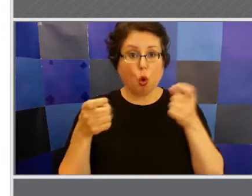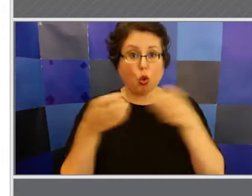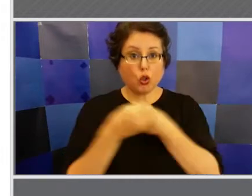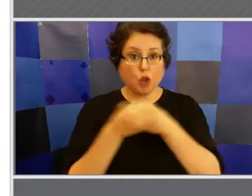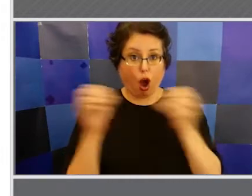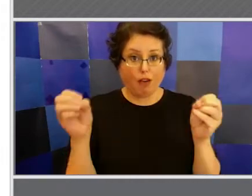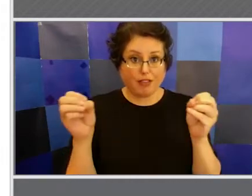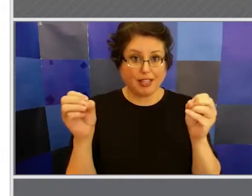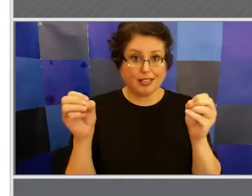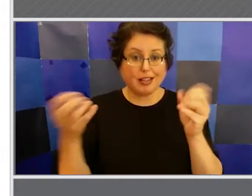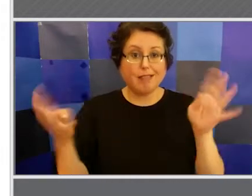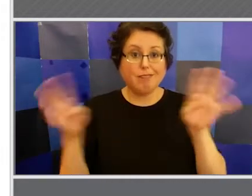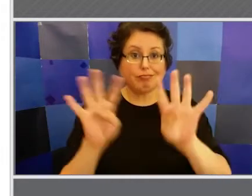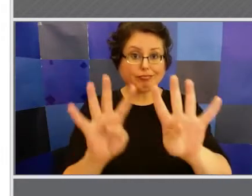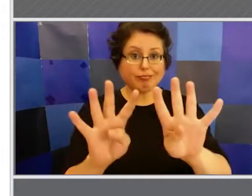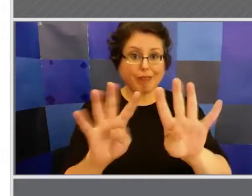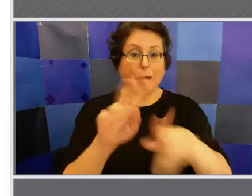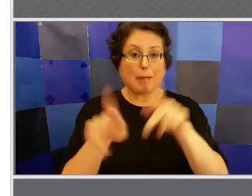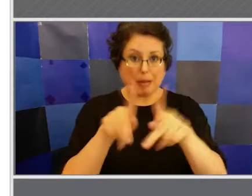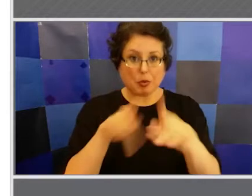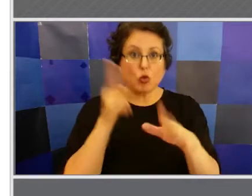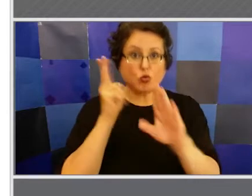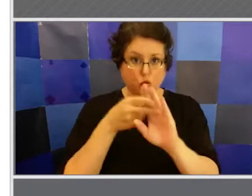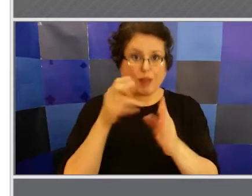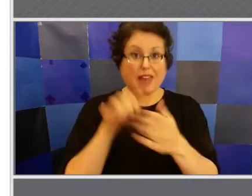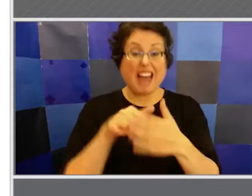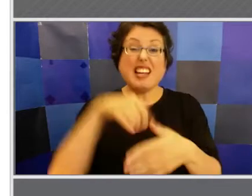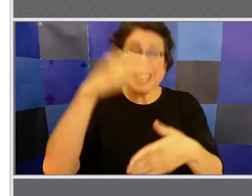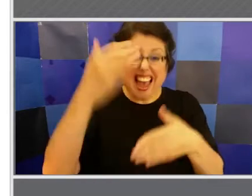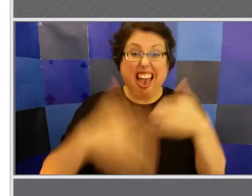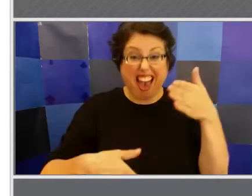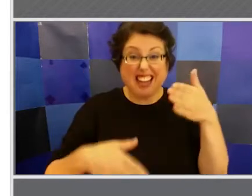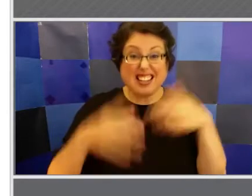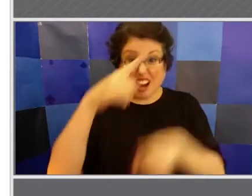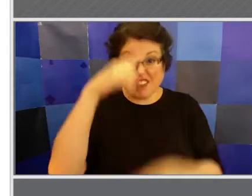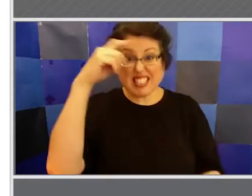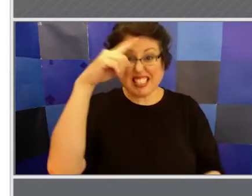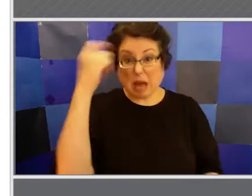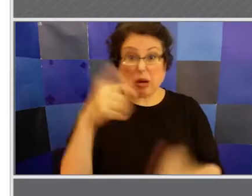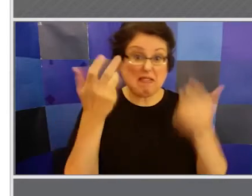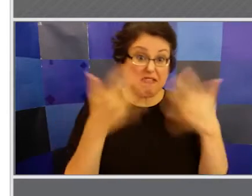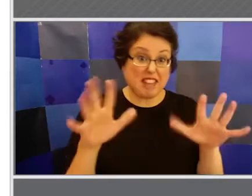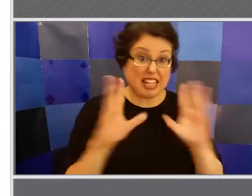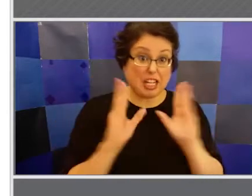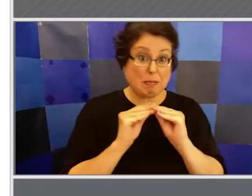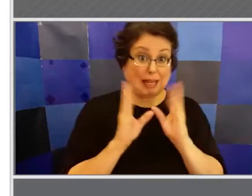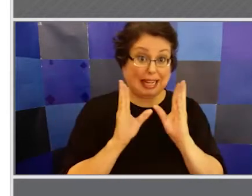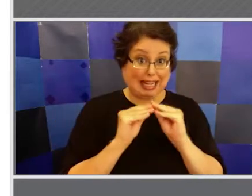office, and then towards the end of the summer after all of the series